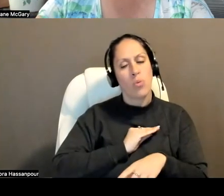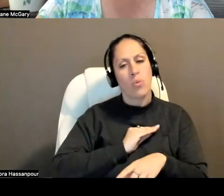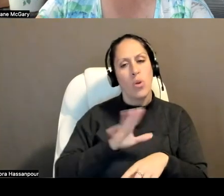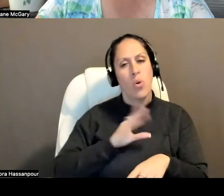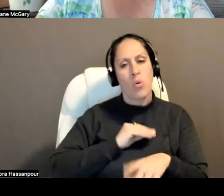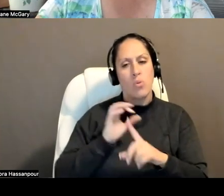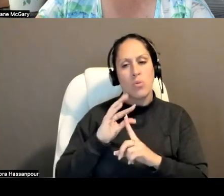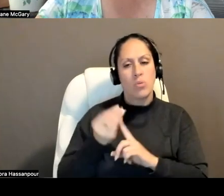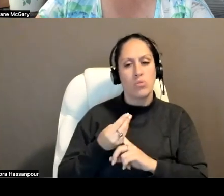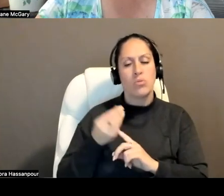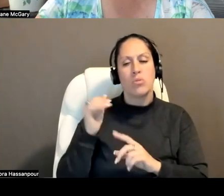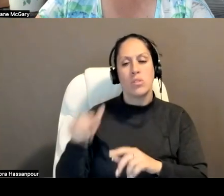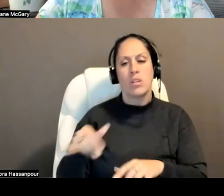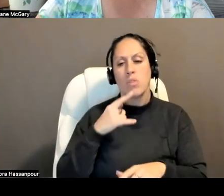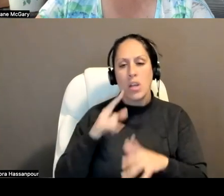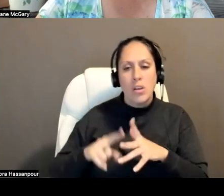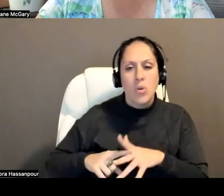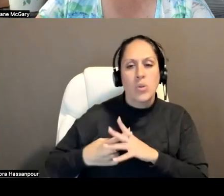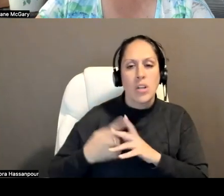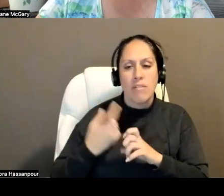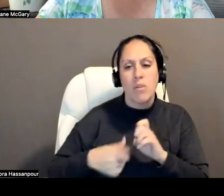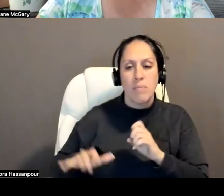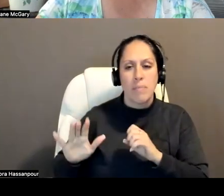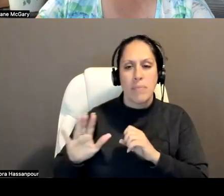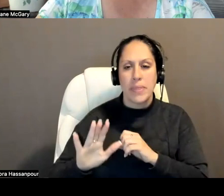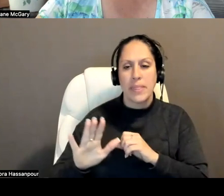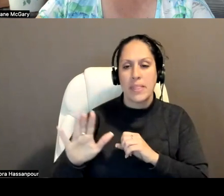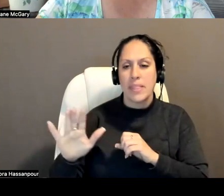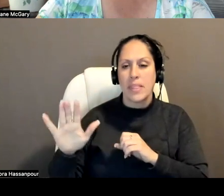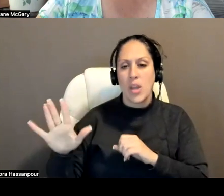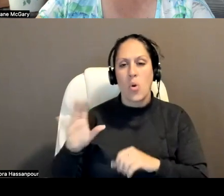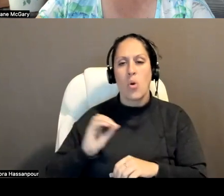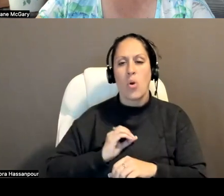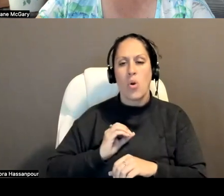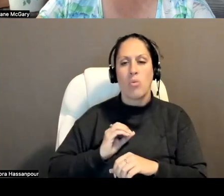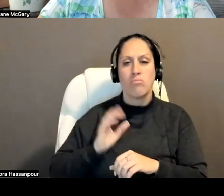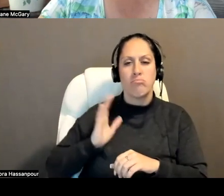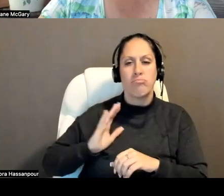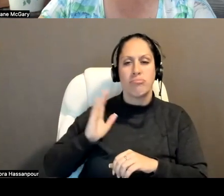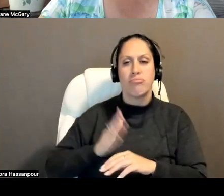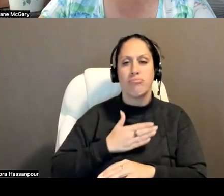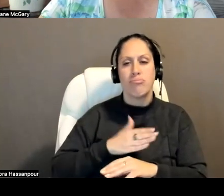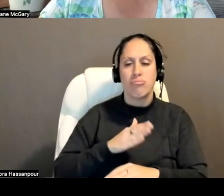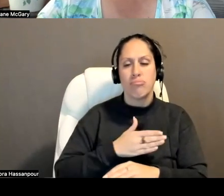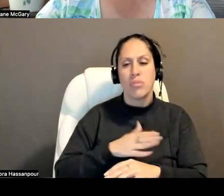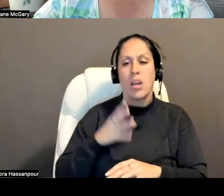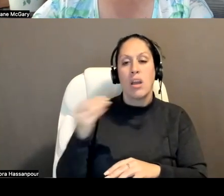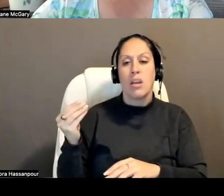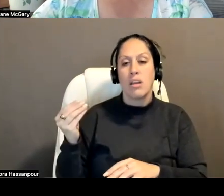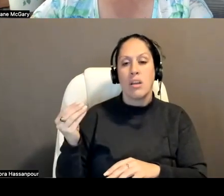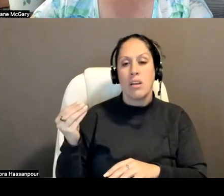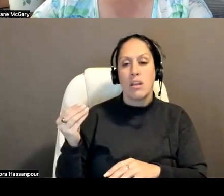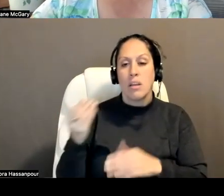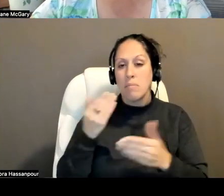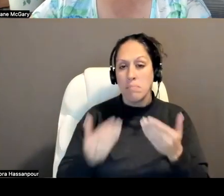that are, that originate from their, from their own folk melodies. Um, and maybe tunes that